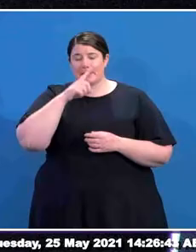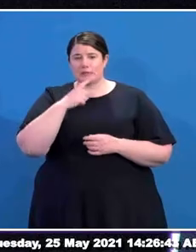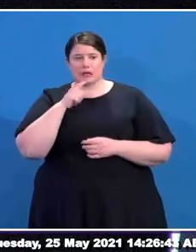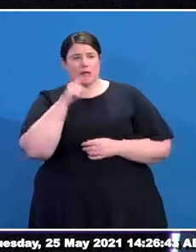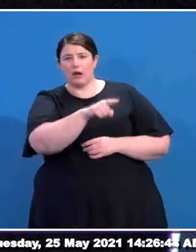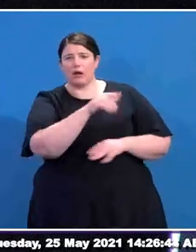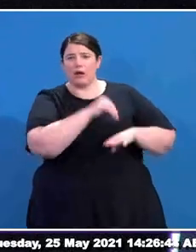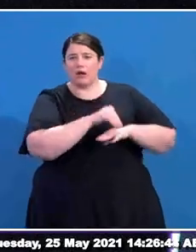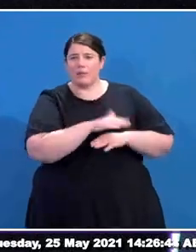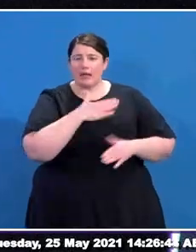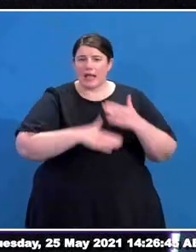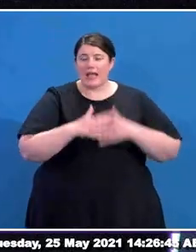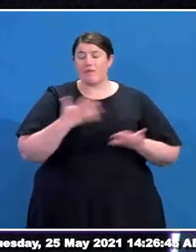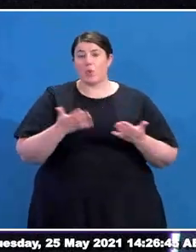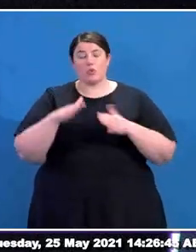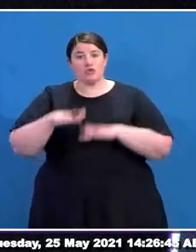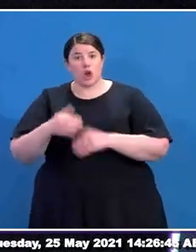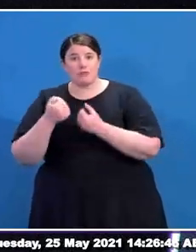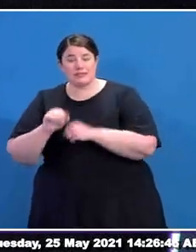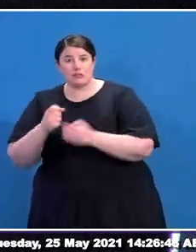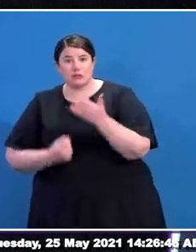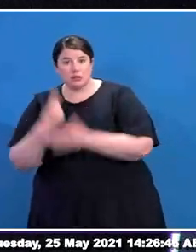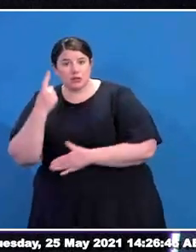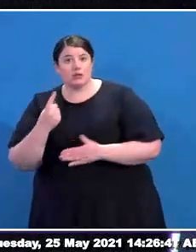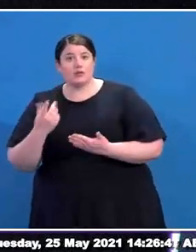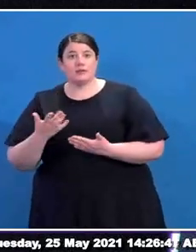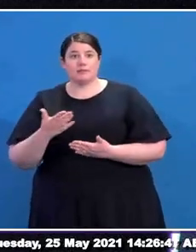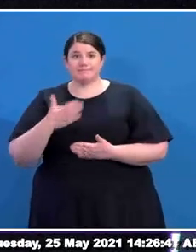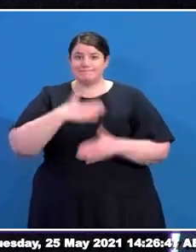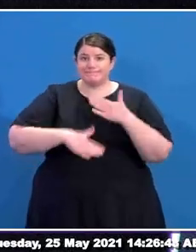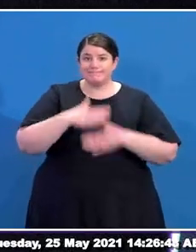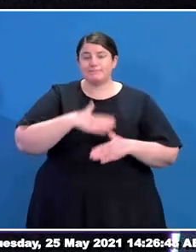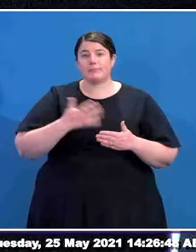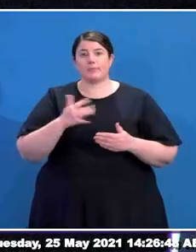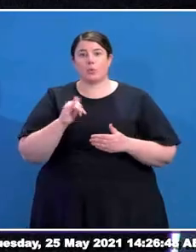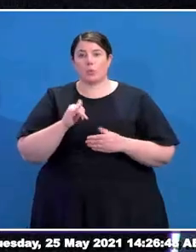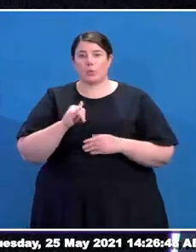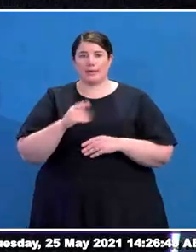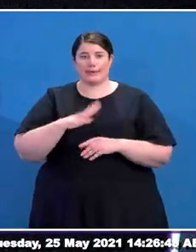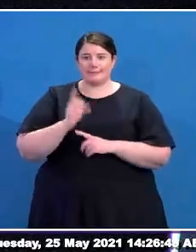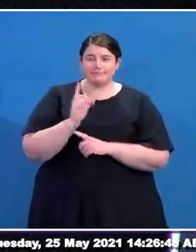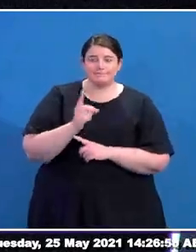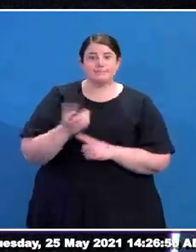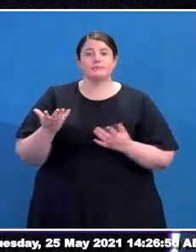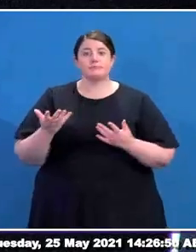protection matters, conduct, disciplinary matters, all came through to me and